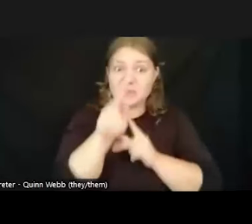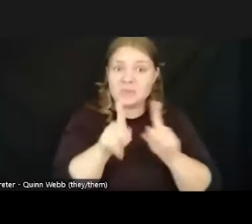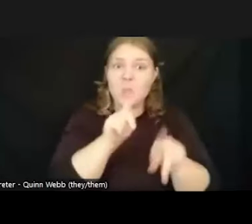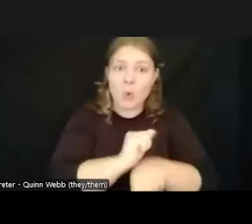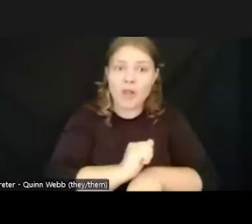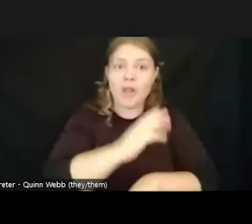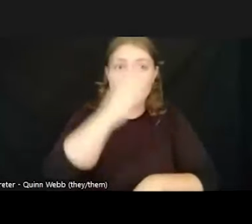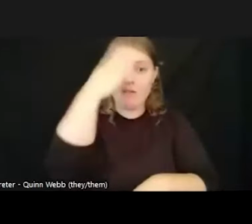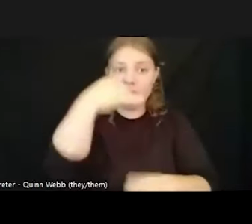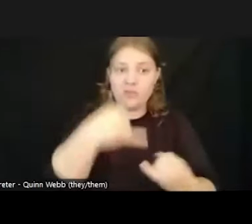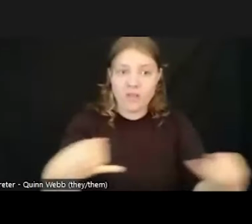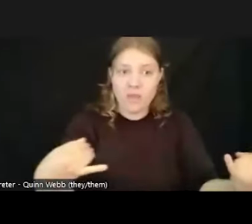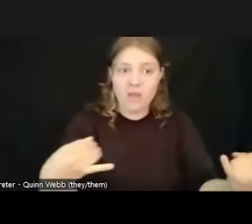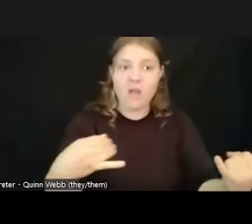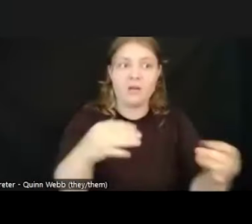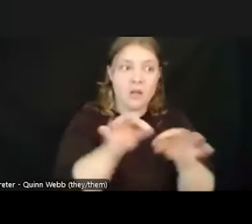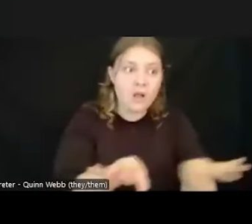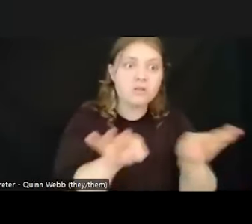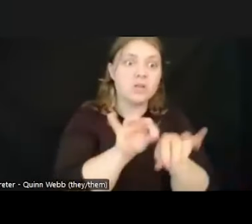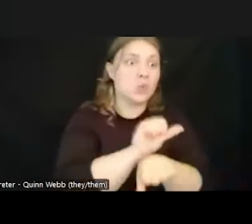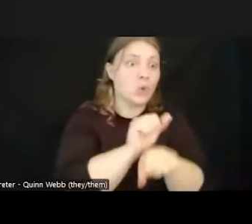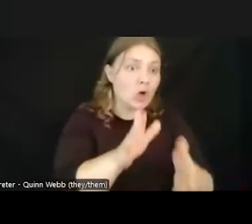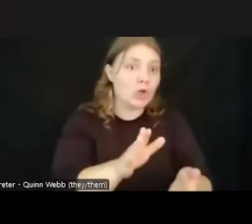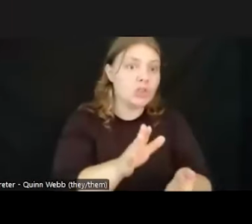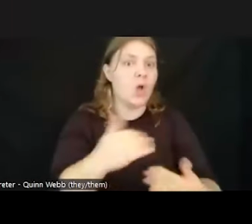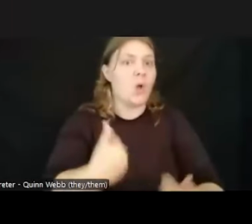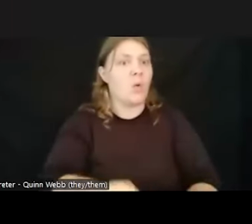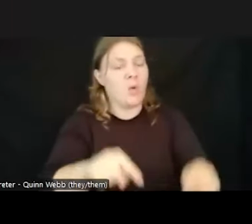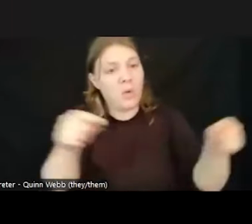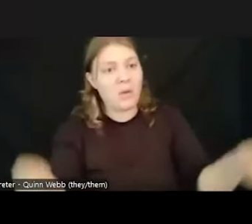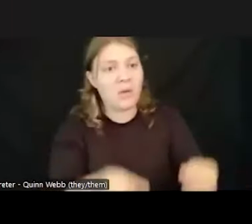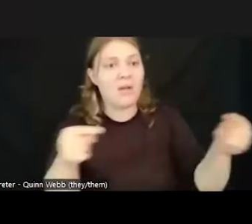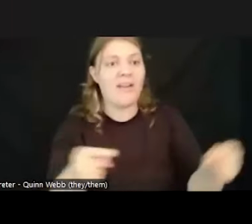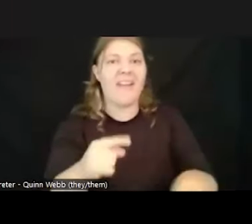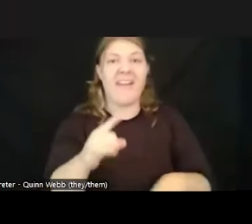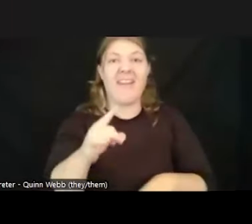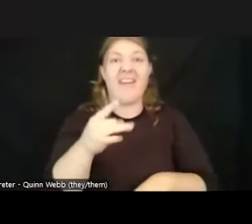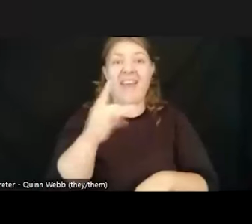were hurt the most during the first 18 months of the pandemic Latino patients were hospitalized